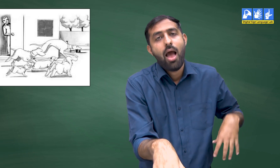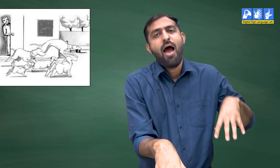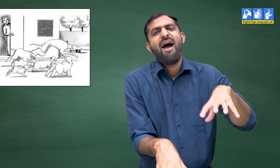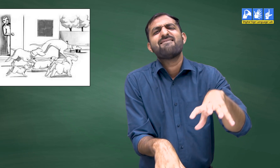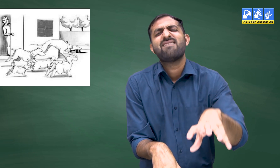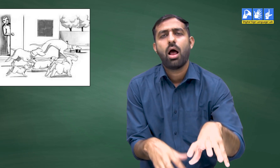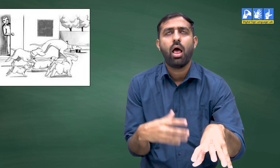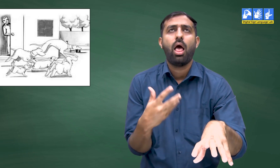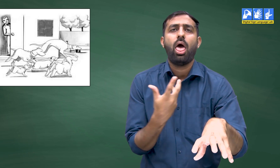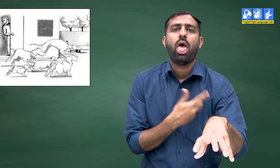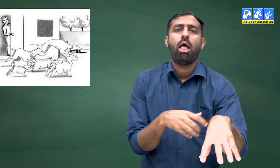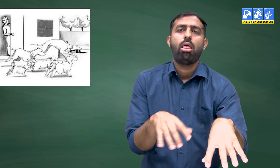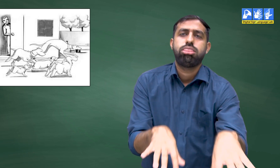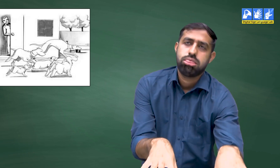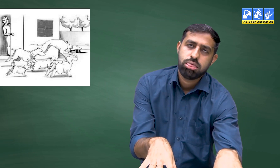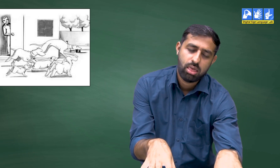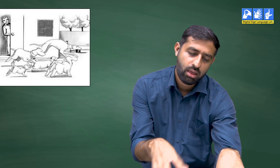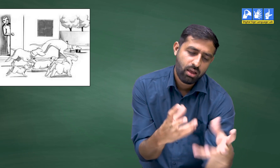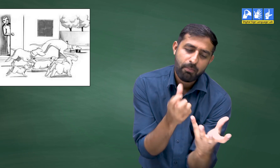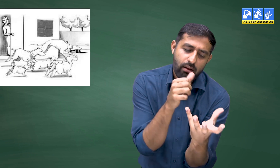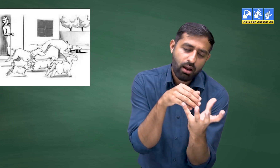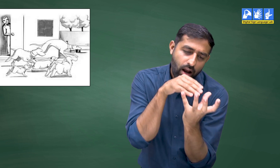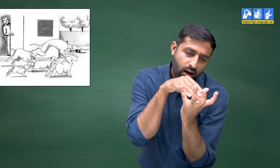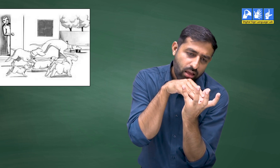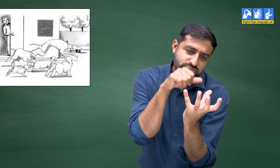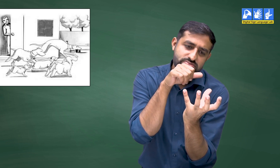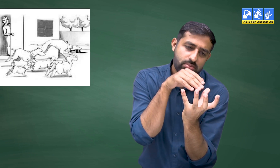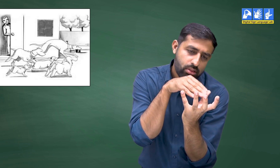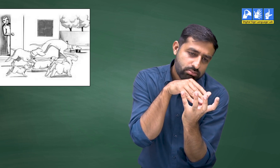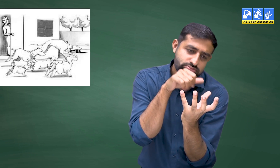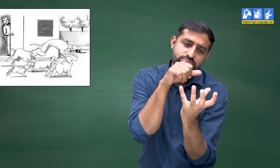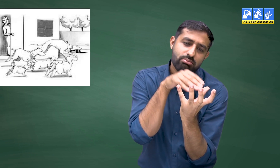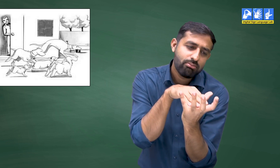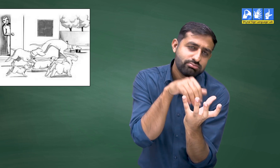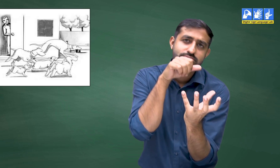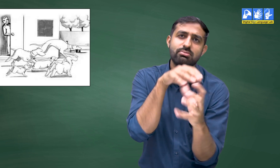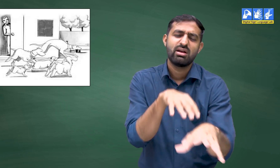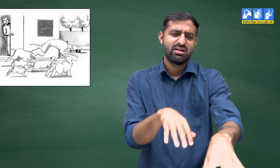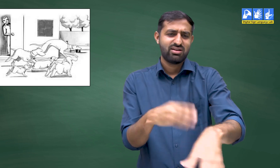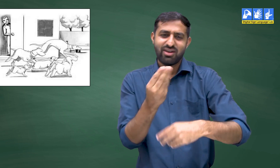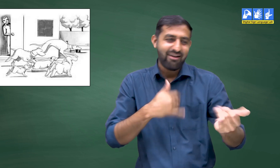He was too tired and stayed just there and drank from his bowl of water.